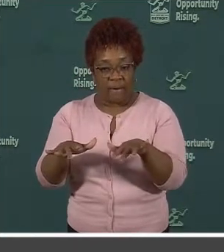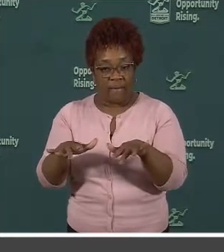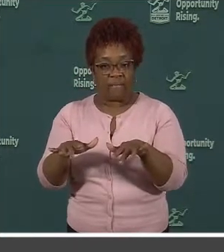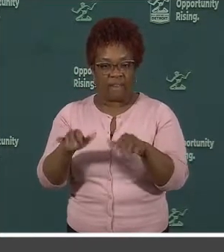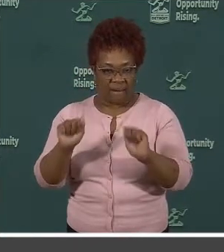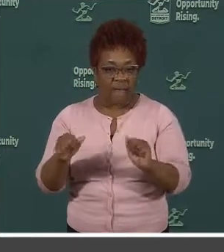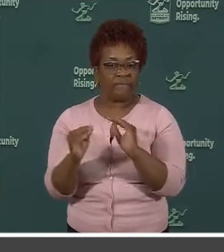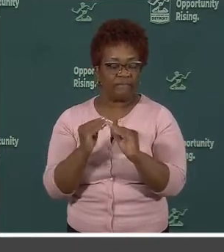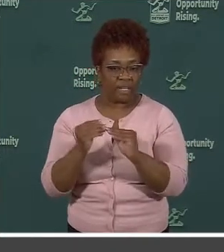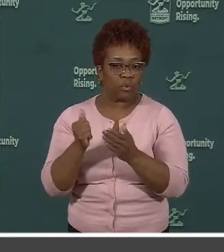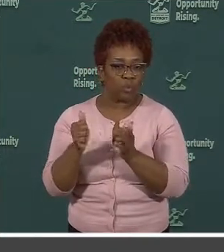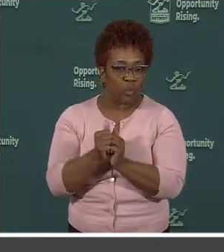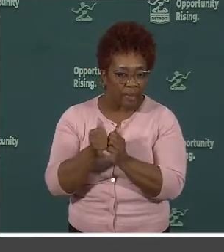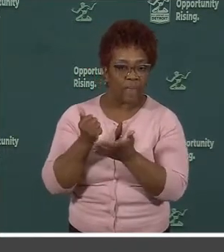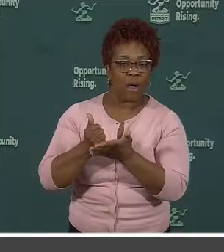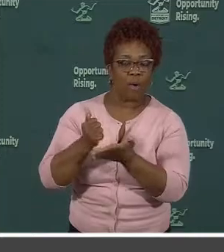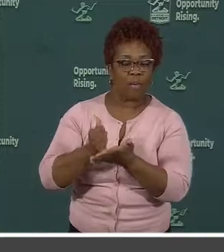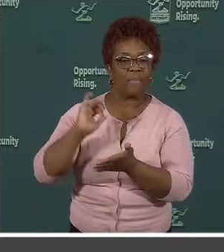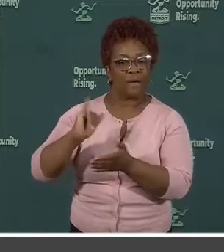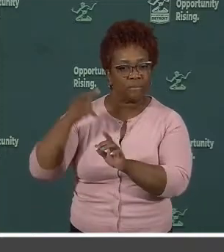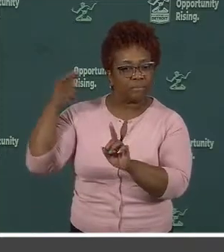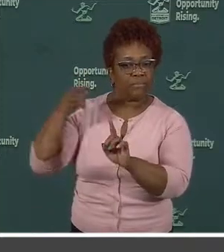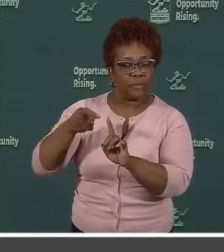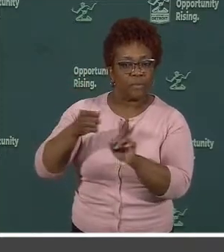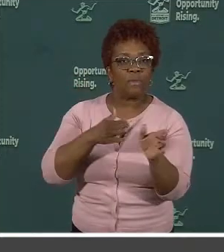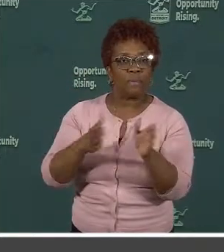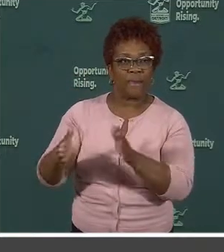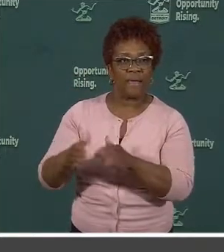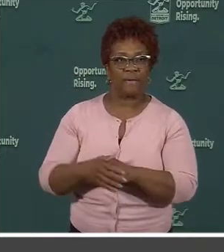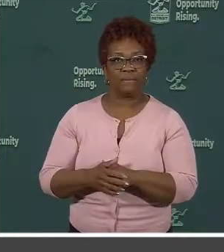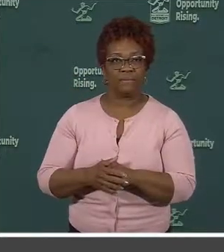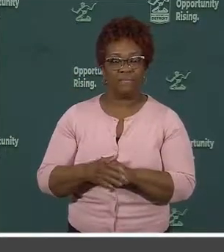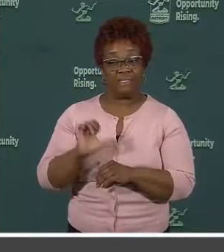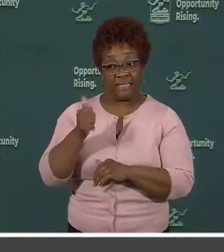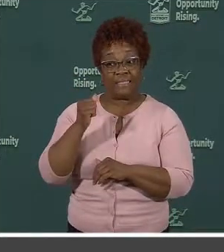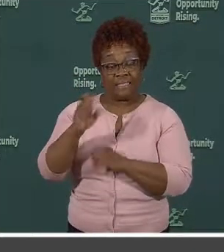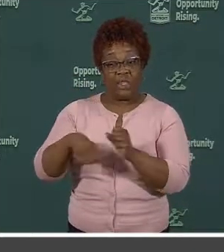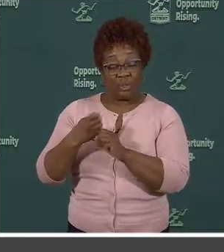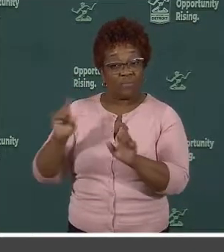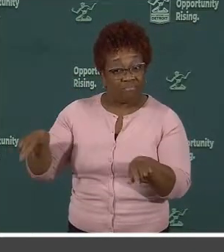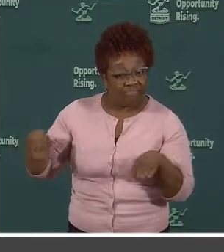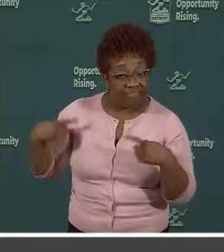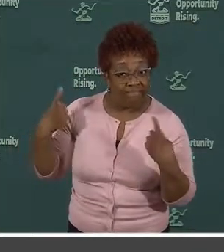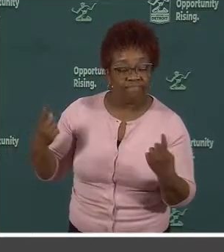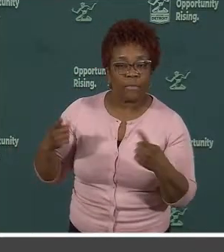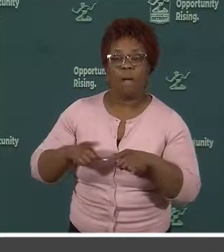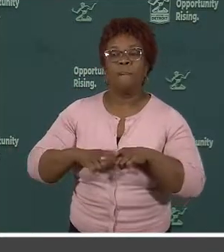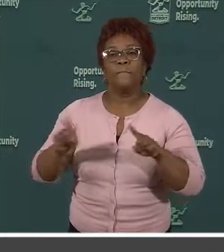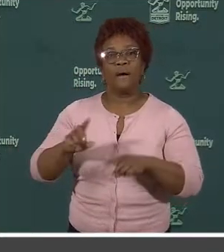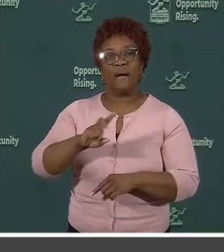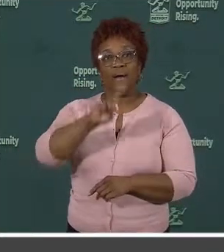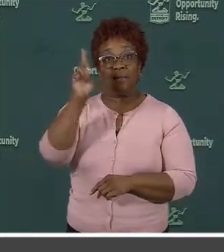NEXT AND SO IT'S TAKEN TEN YEARS BUT DETROIT'S TOTAL RESIDENTIAL PROPERTY IT'S